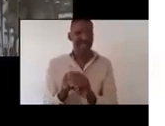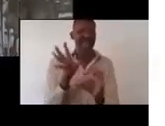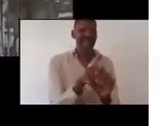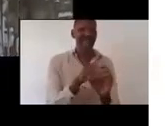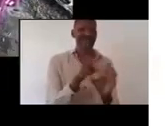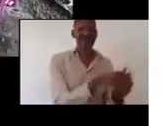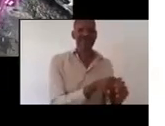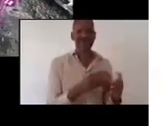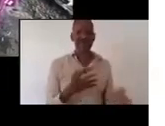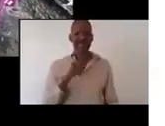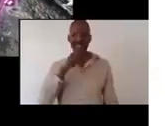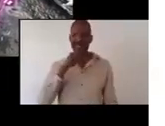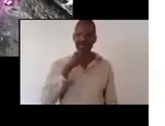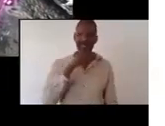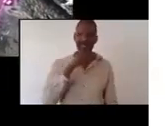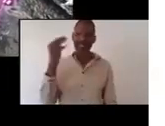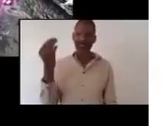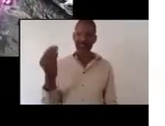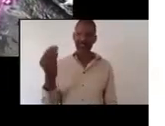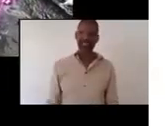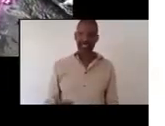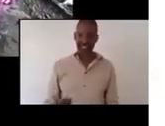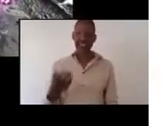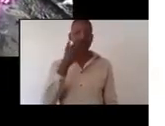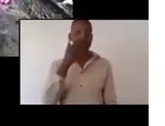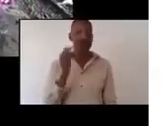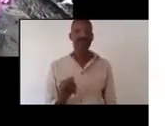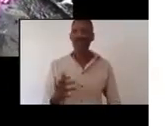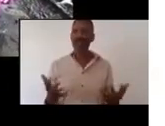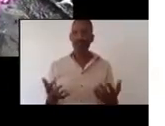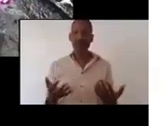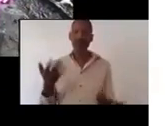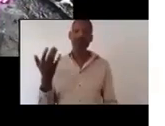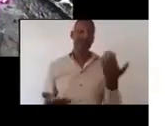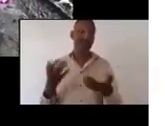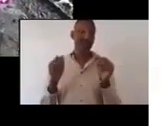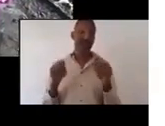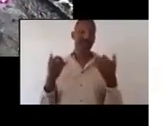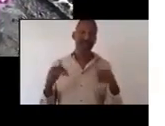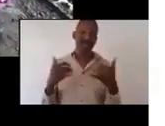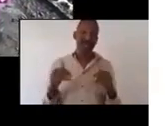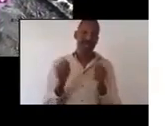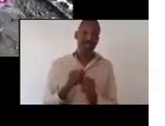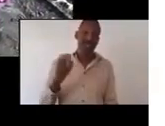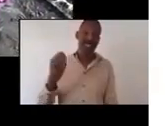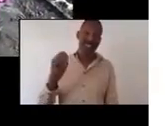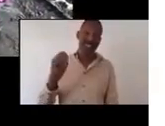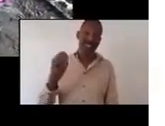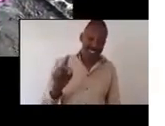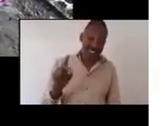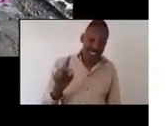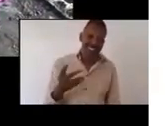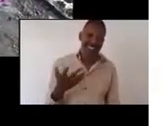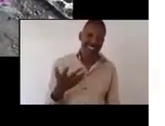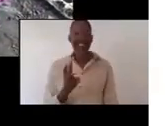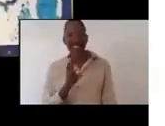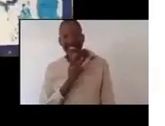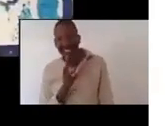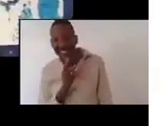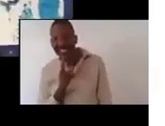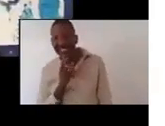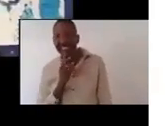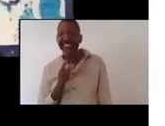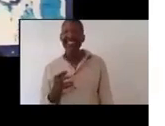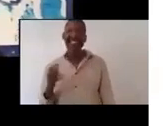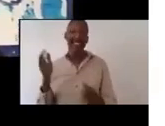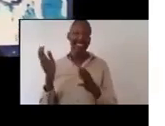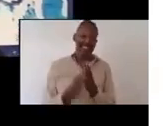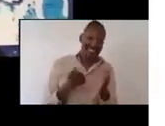During a messy Monday activity, visitors might be encouraged to explore natural materials, such as mud and water, or they may paint with different textured objects.